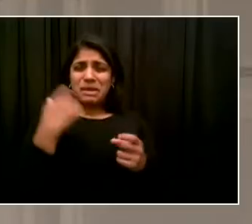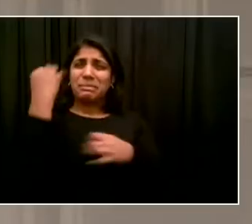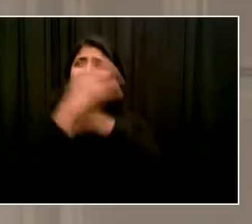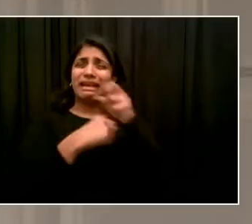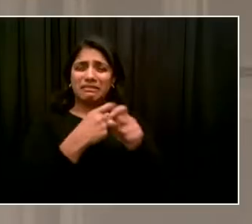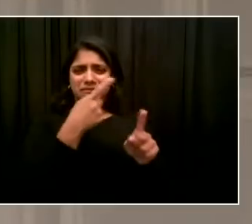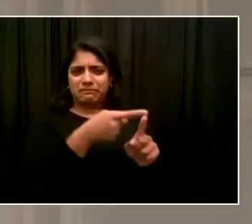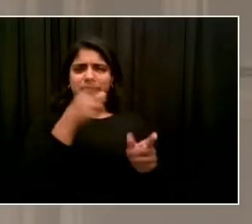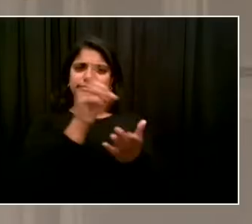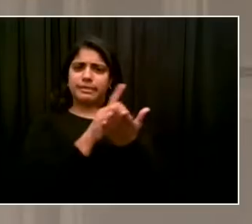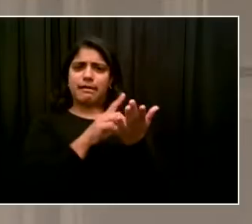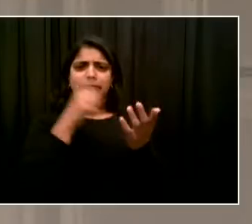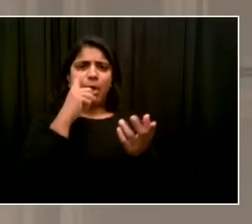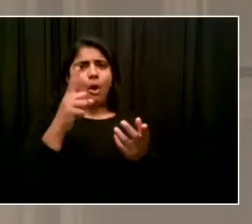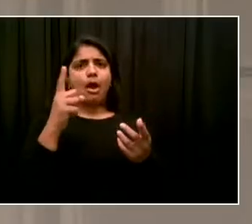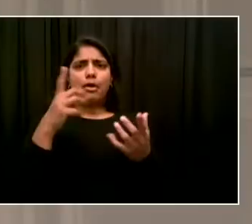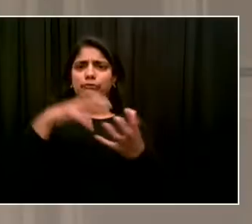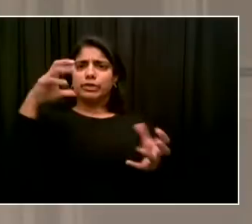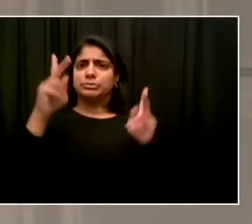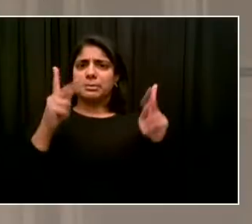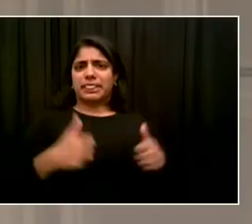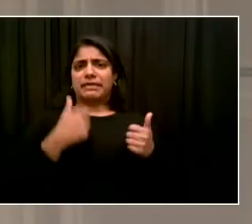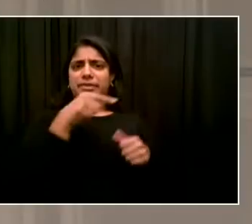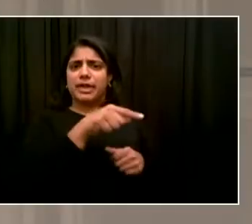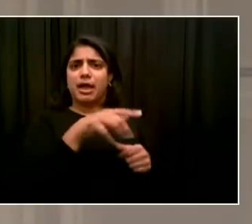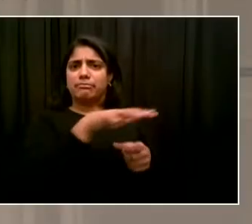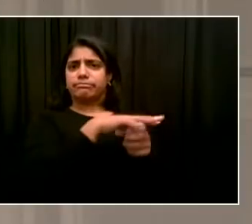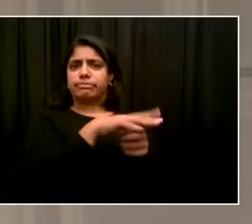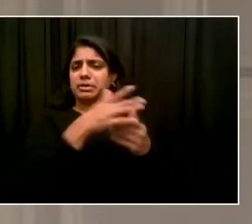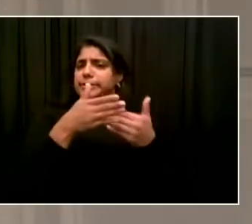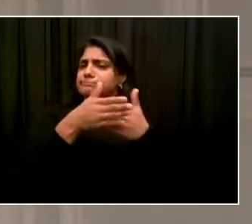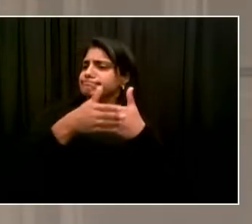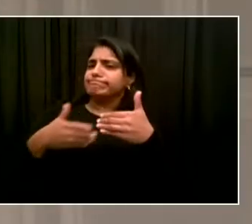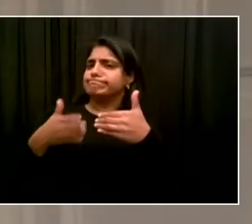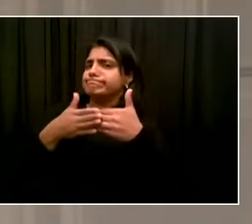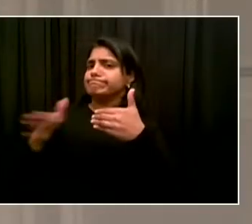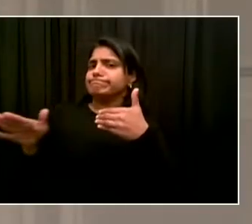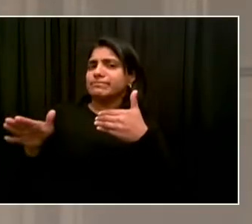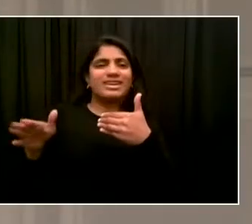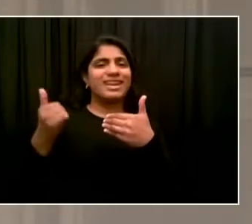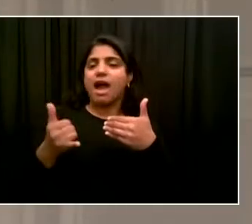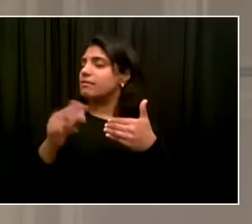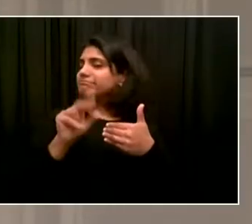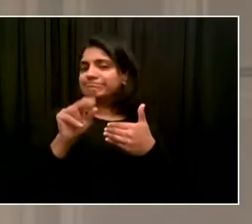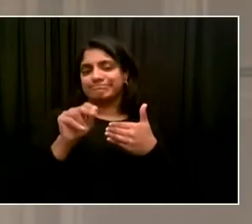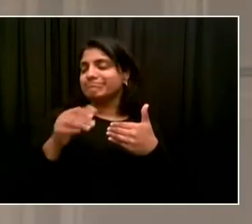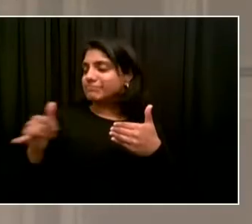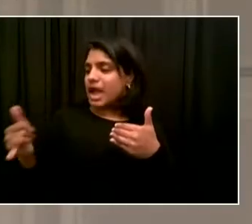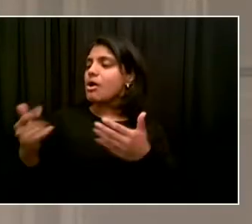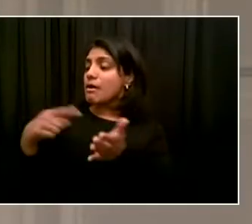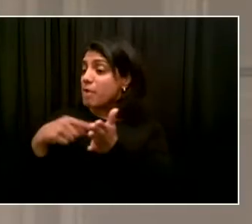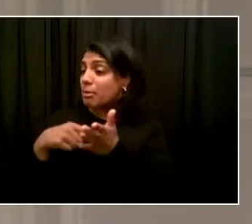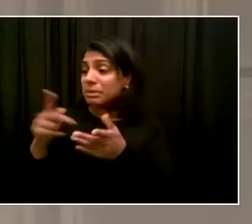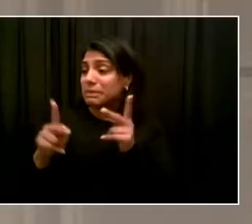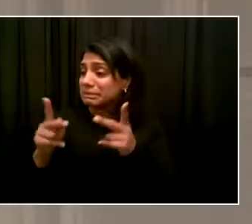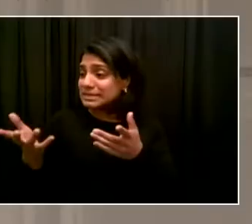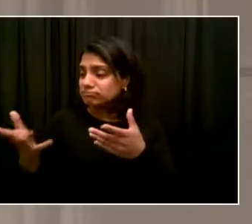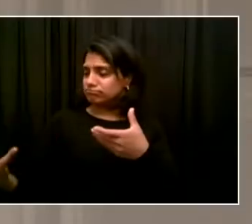RICH AND HAVE LOTS OF